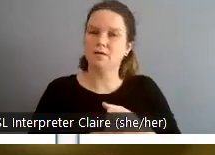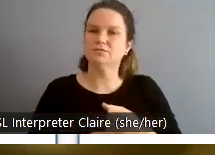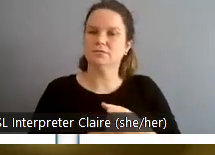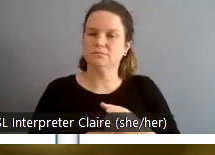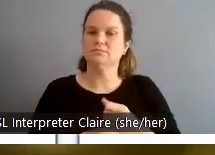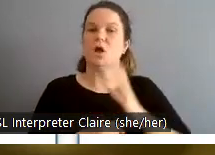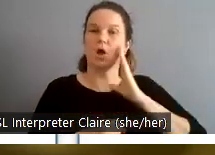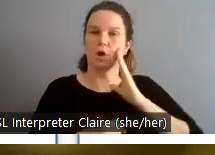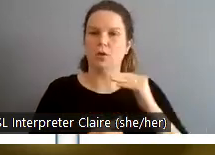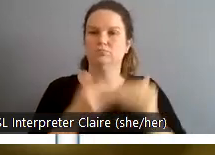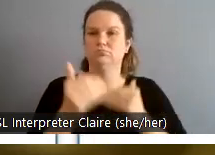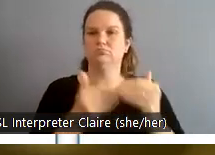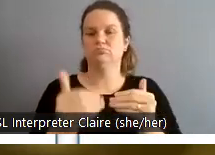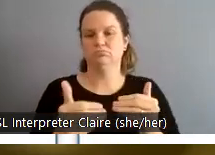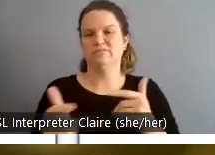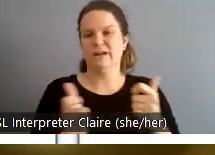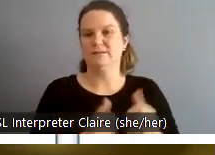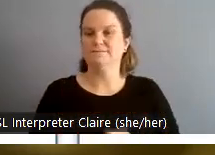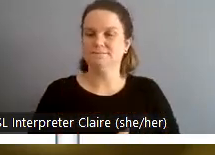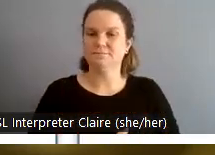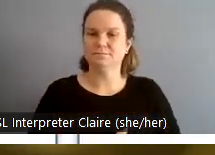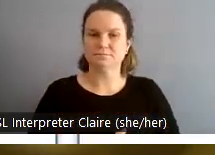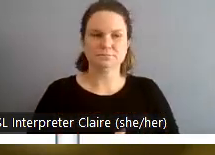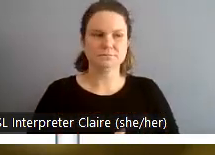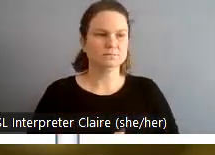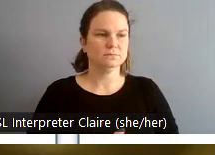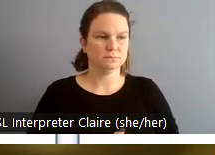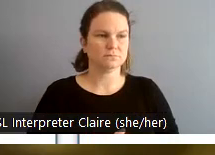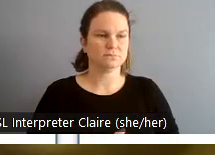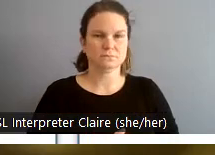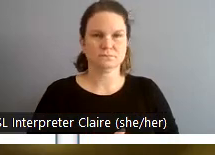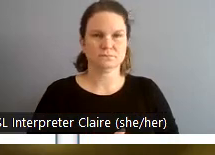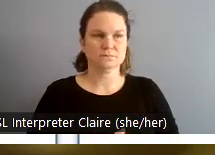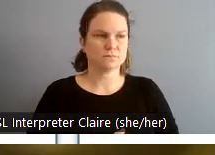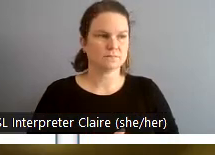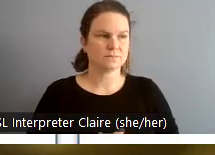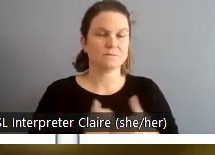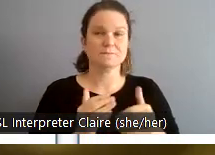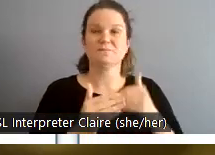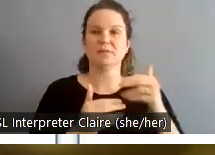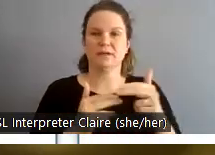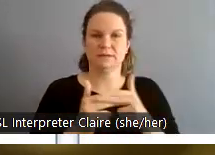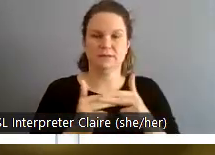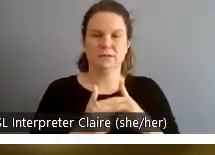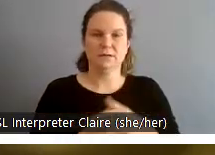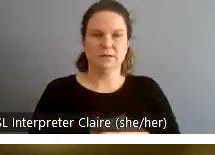move forward and you can, you can roll that direction.